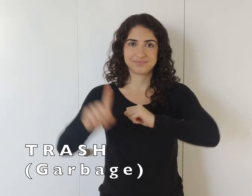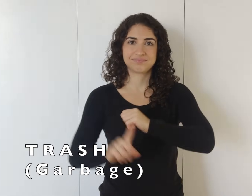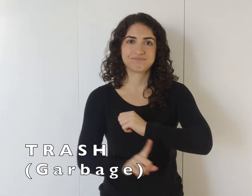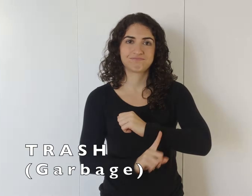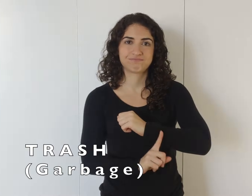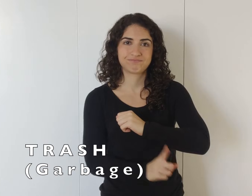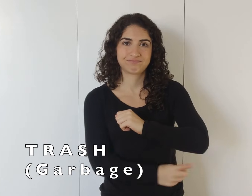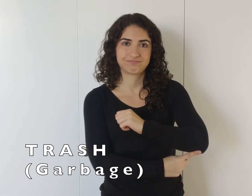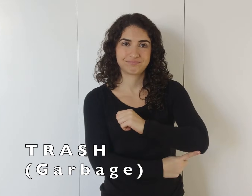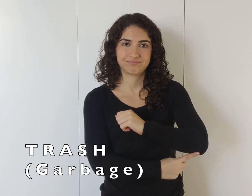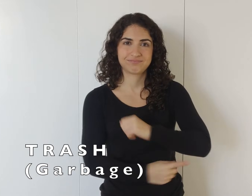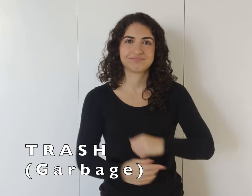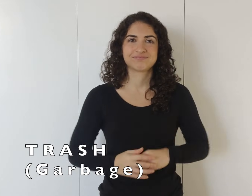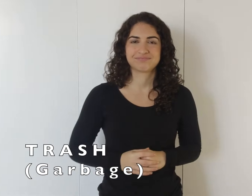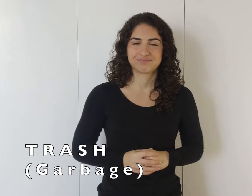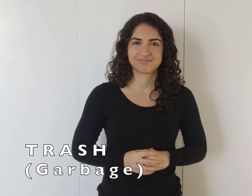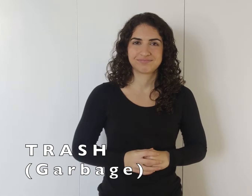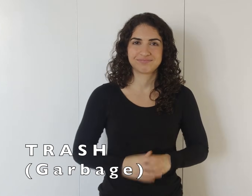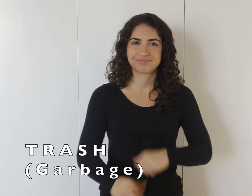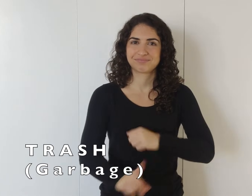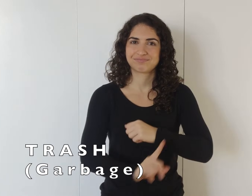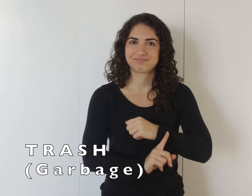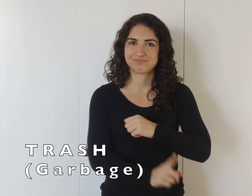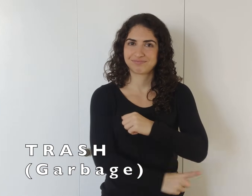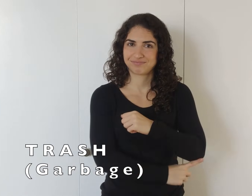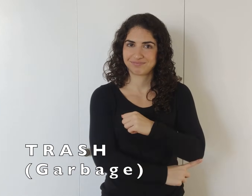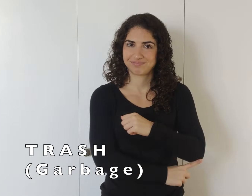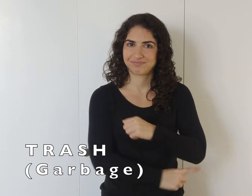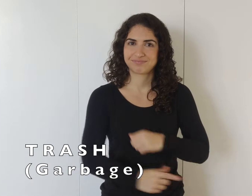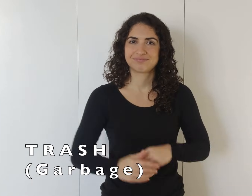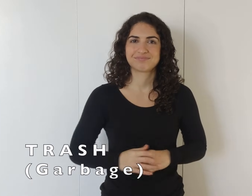TRASH, or GARBAGE